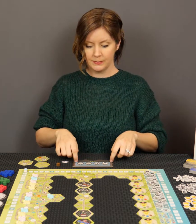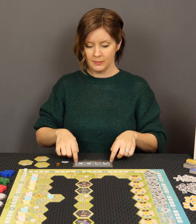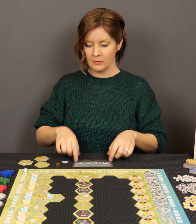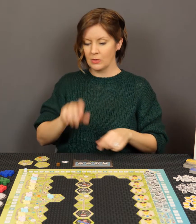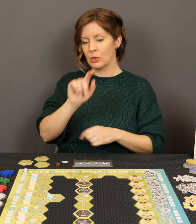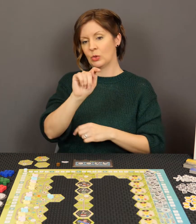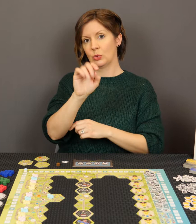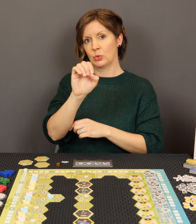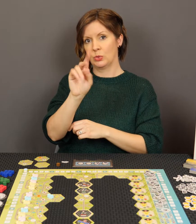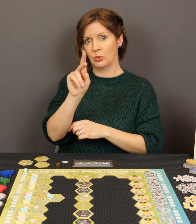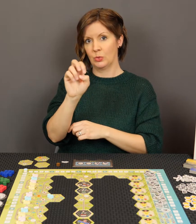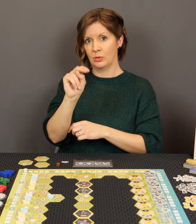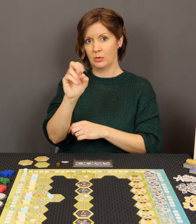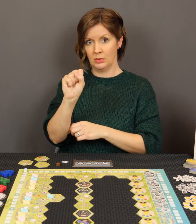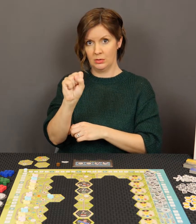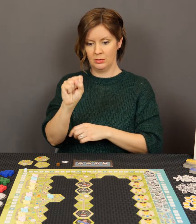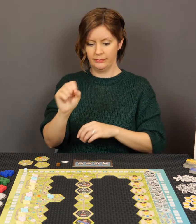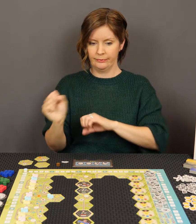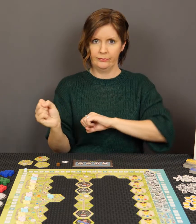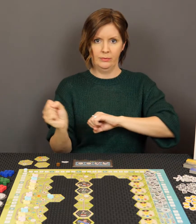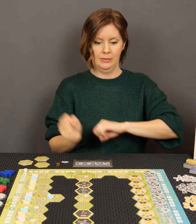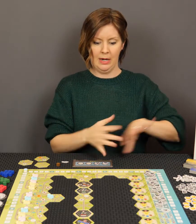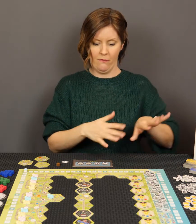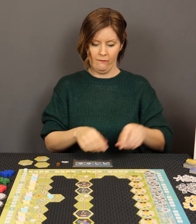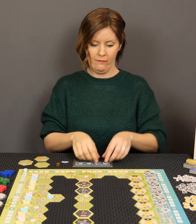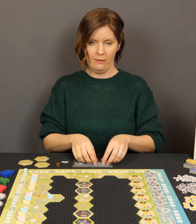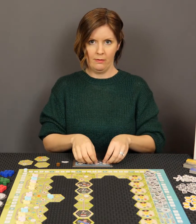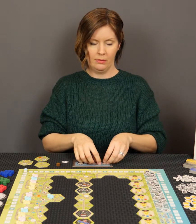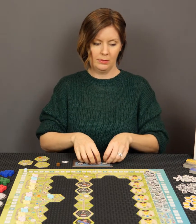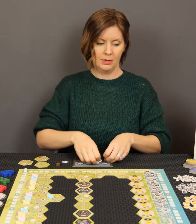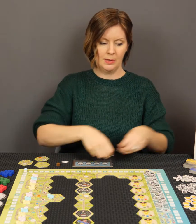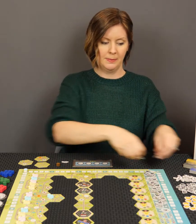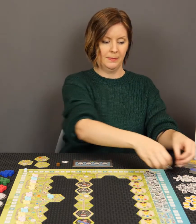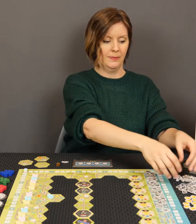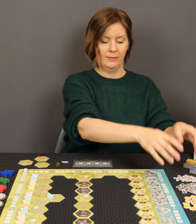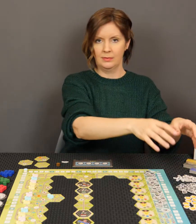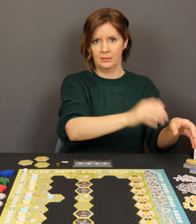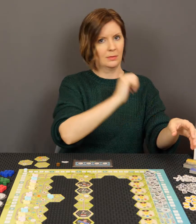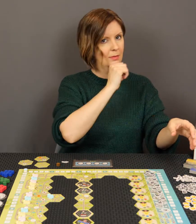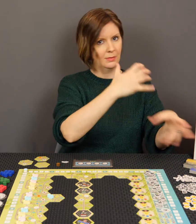On my board, the tokens I have used need to go back to the general supply